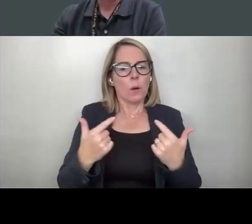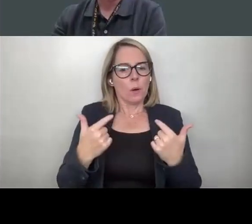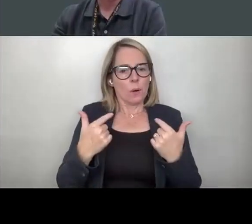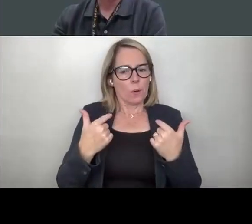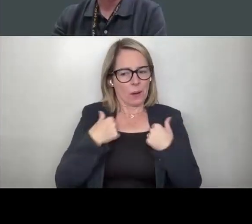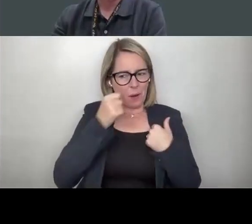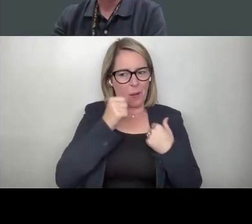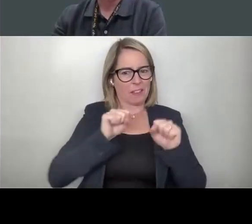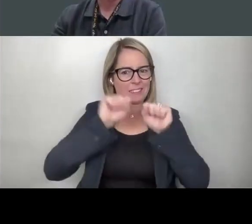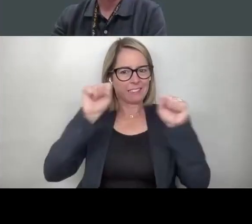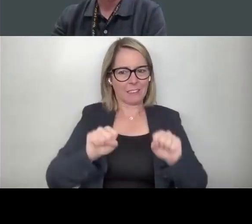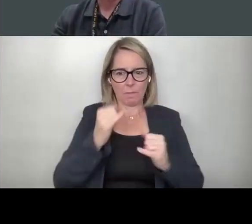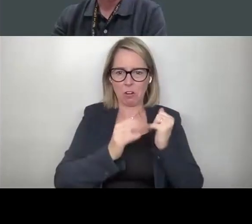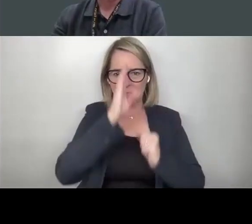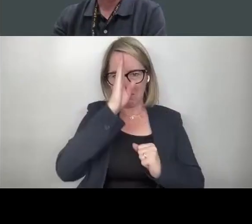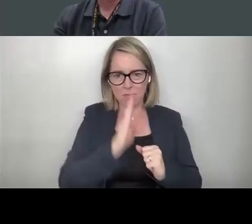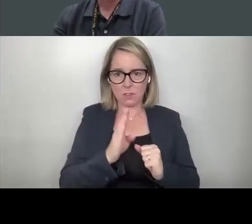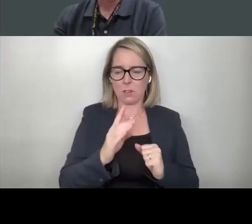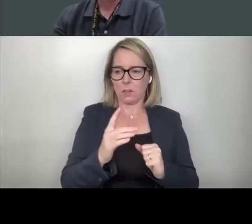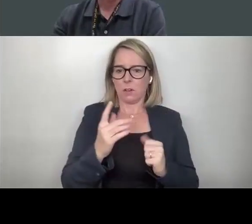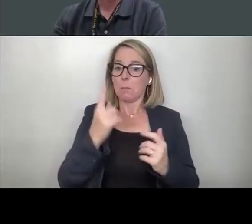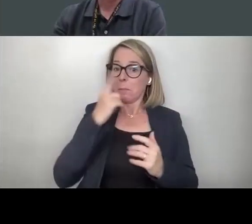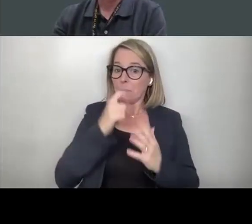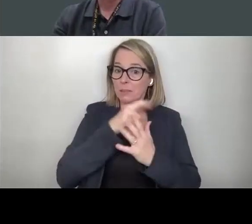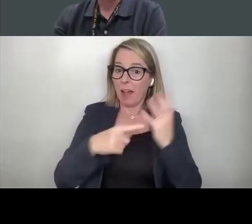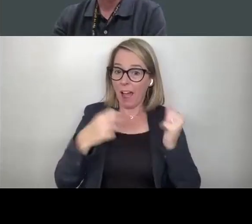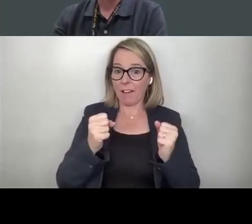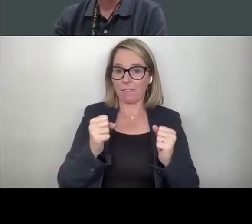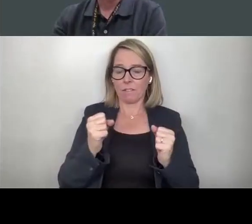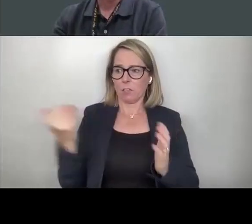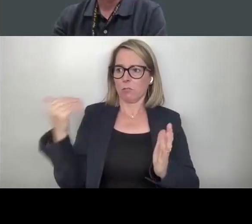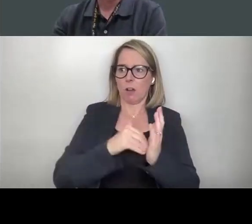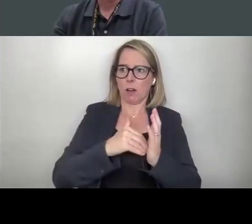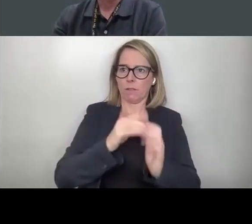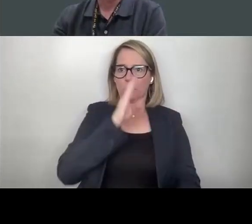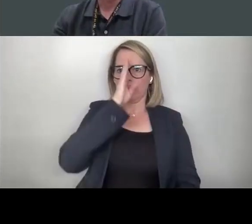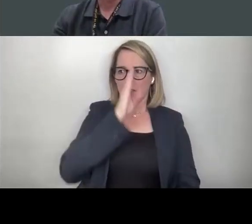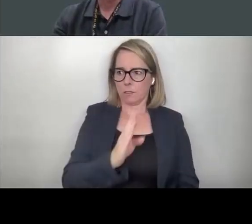the time. And that's very difficult for people with disability to understand that process. It's